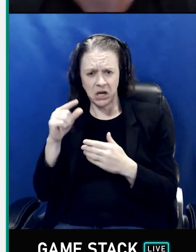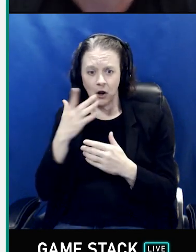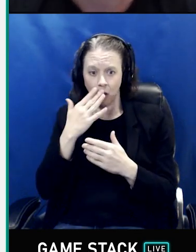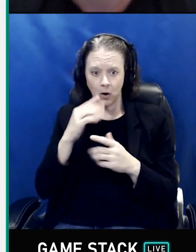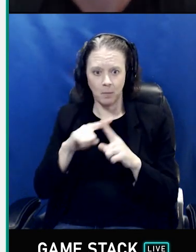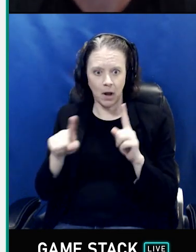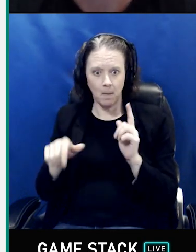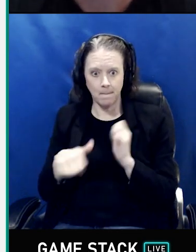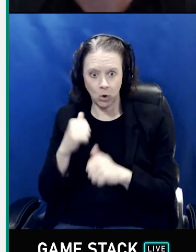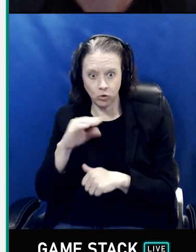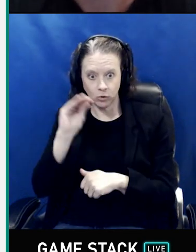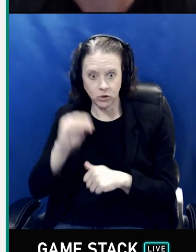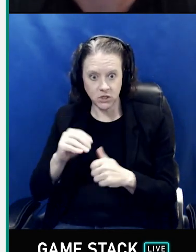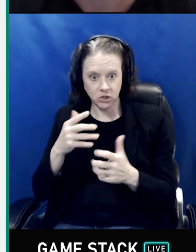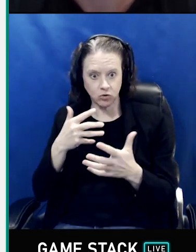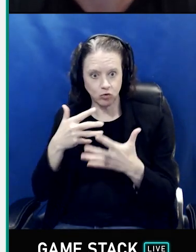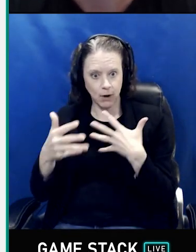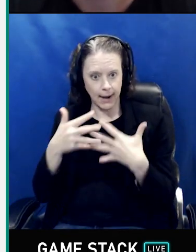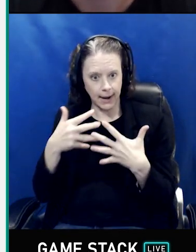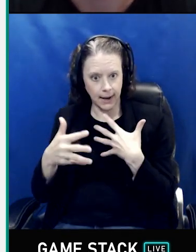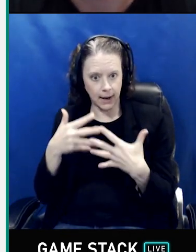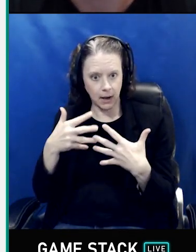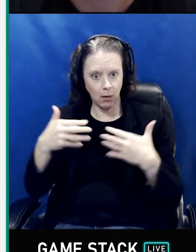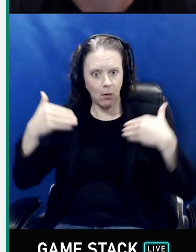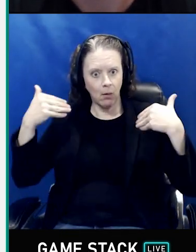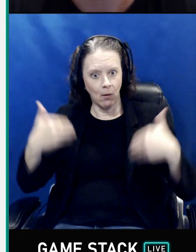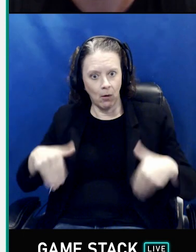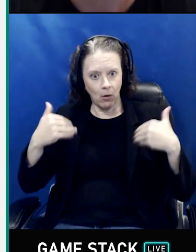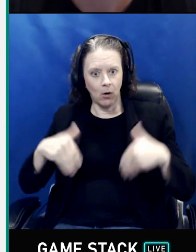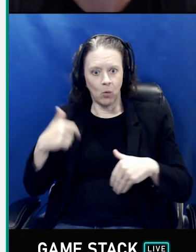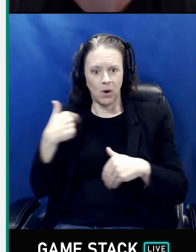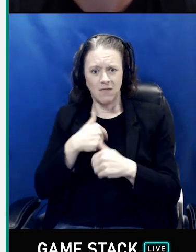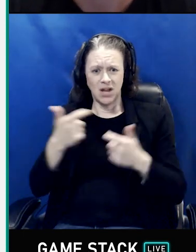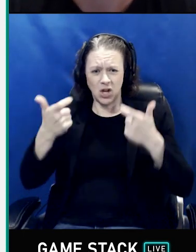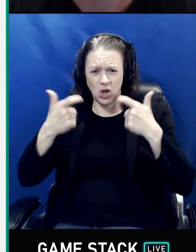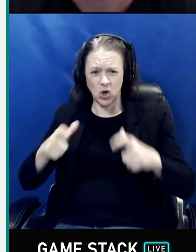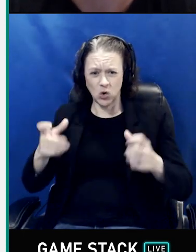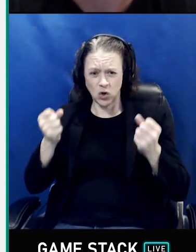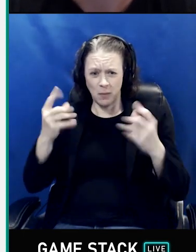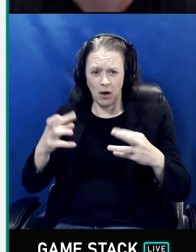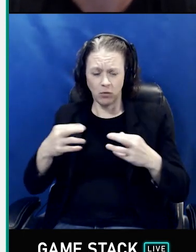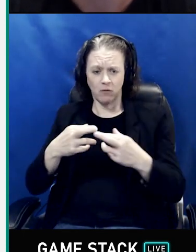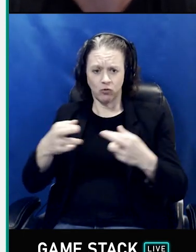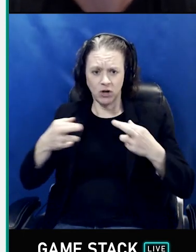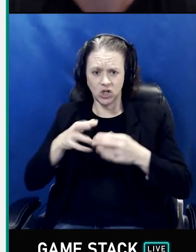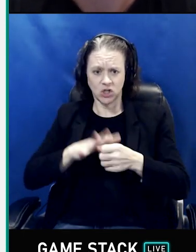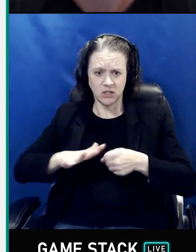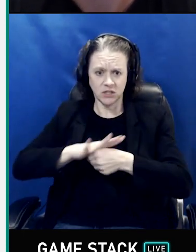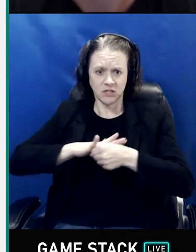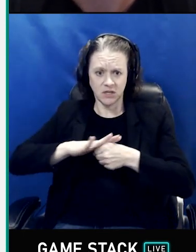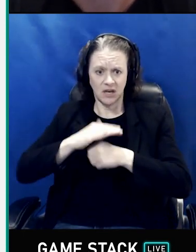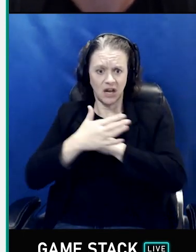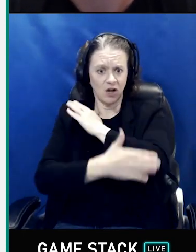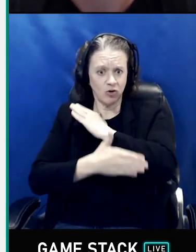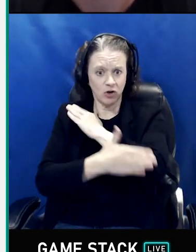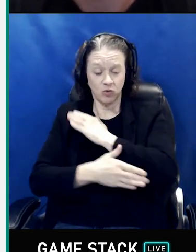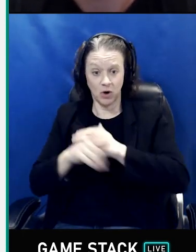but how much is gray. There is a huge amount of regions and countries where Xbox Game Streaming has yet to enter,